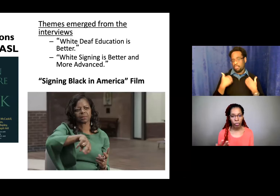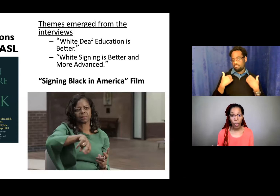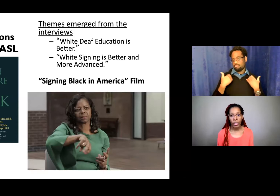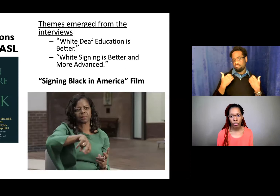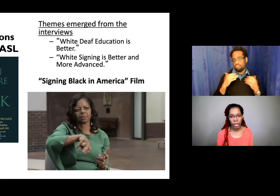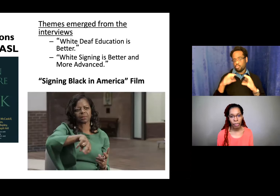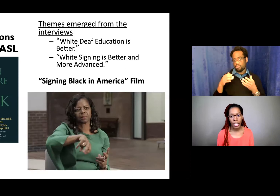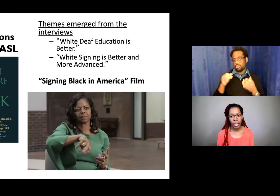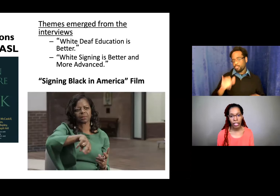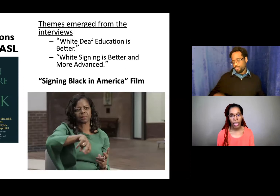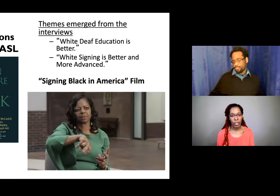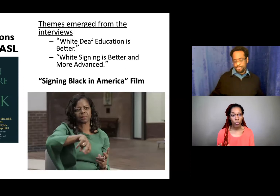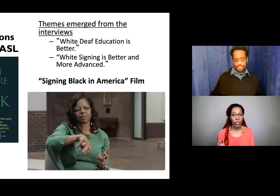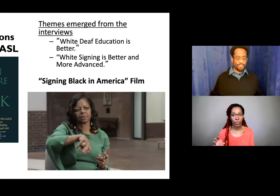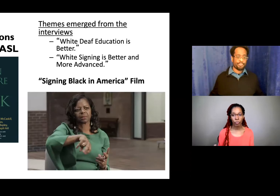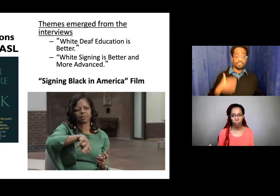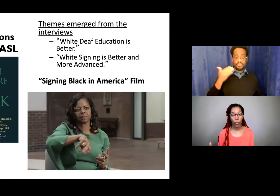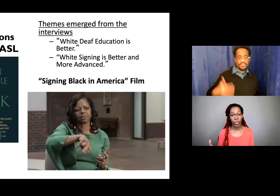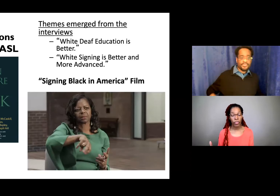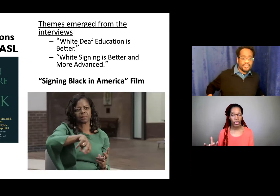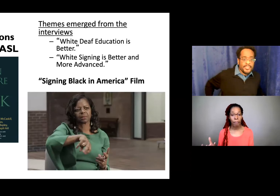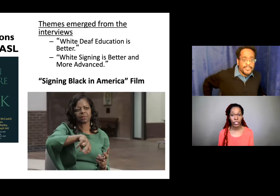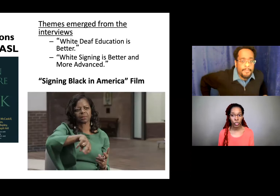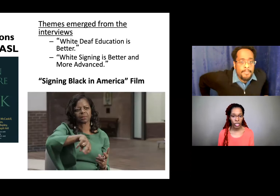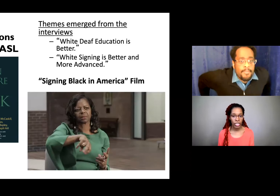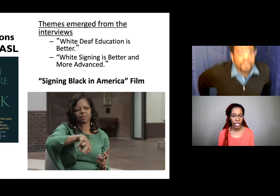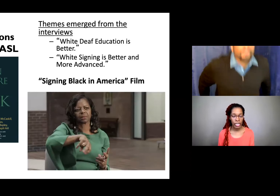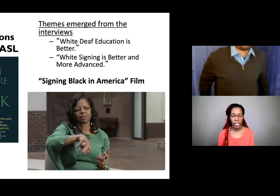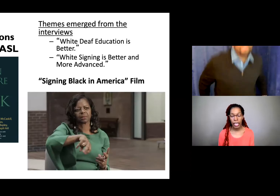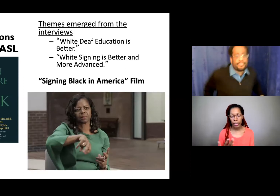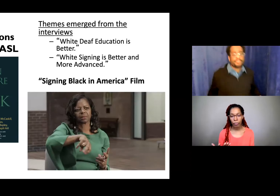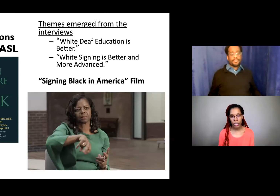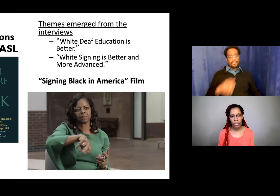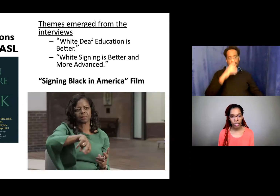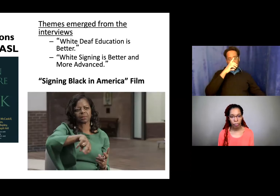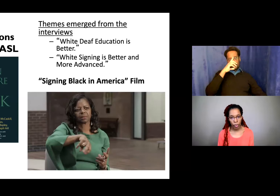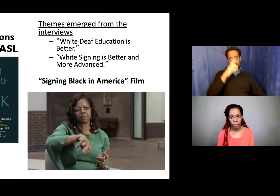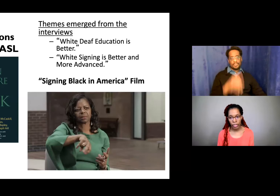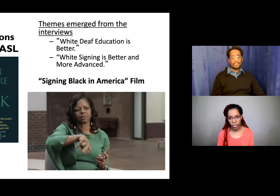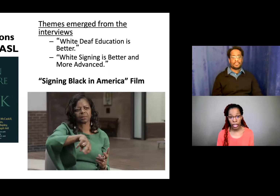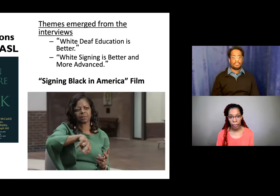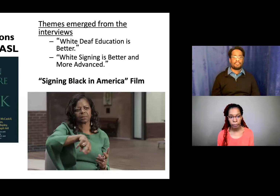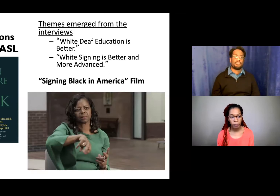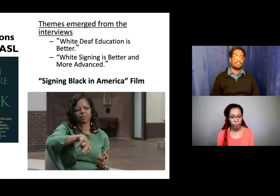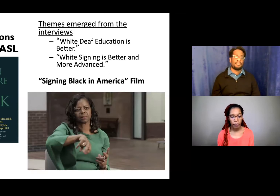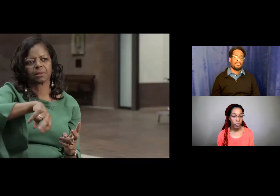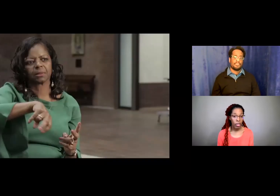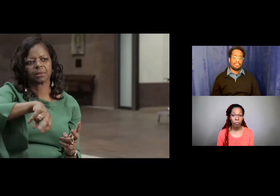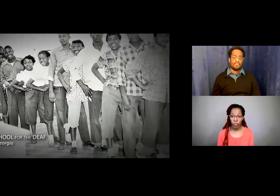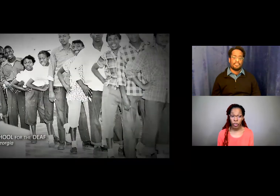white-ish right mentality and went with the majority signs and we see that prominent today. Moving on.